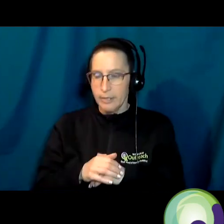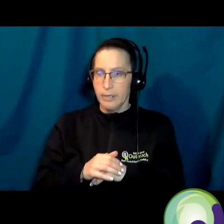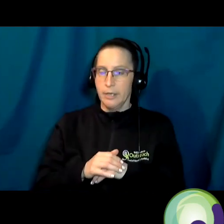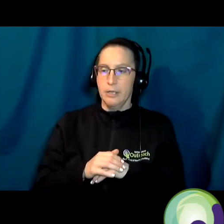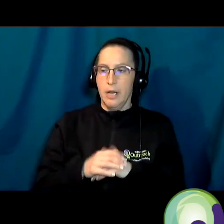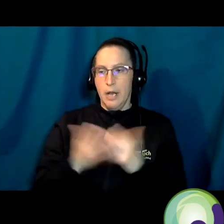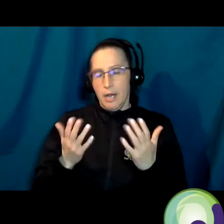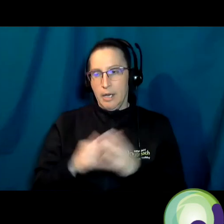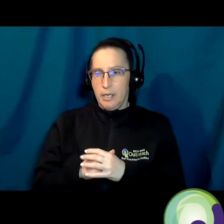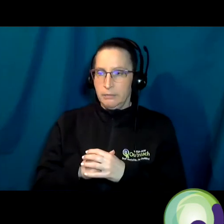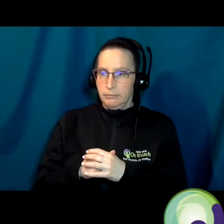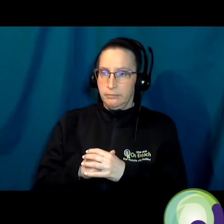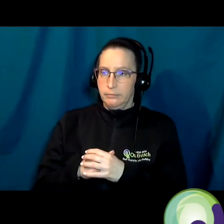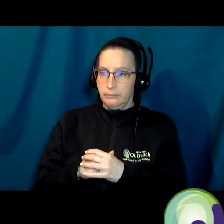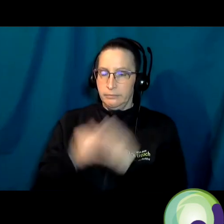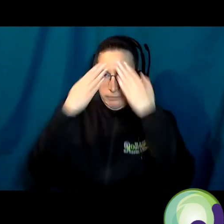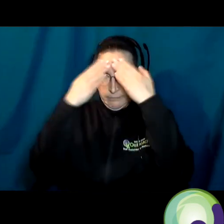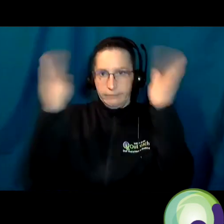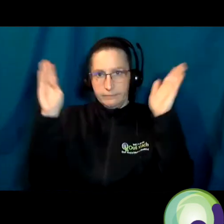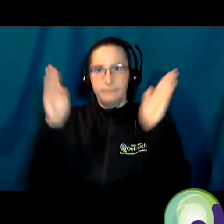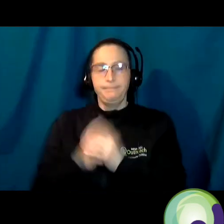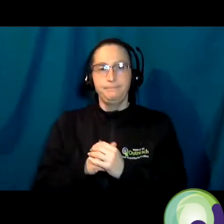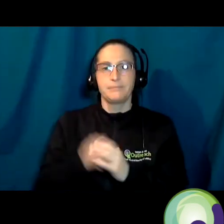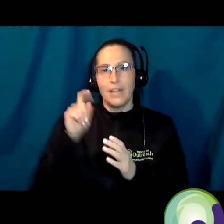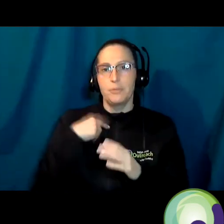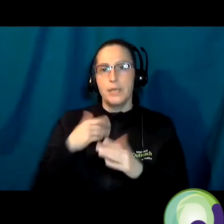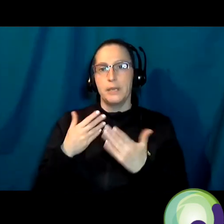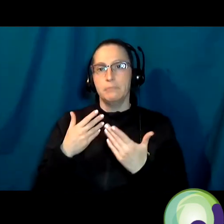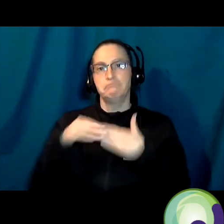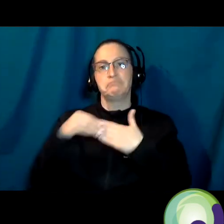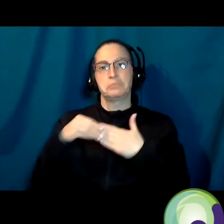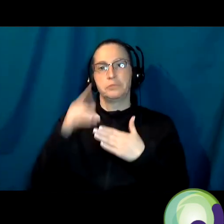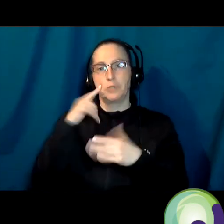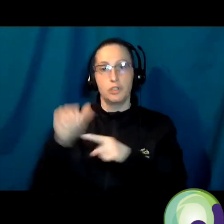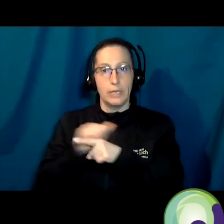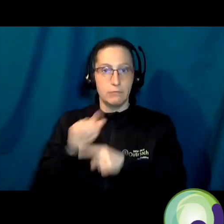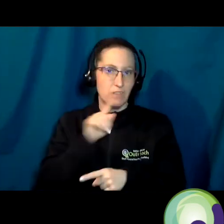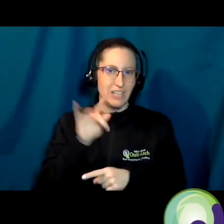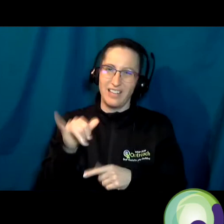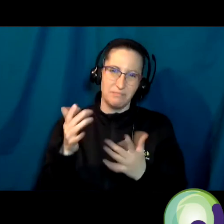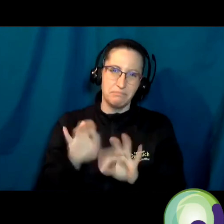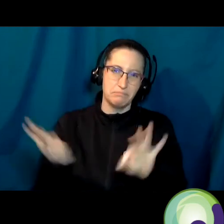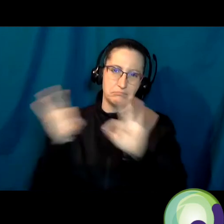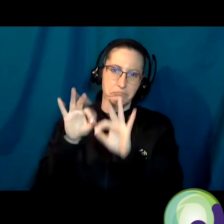And keep an open mind, be adaptable to training. That's really the key thing for success here.